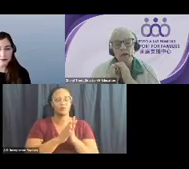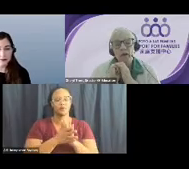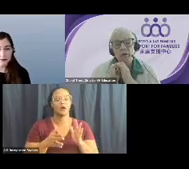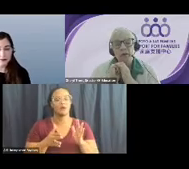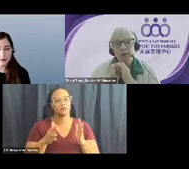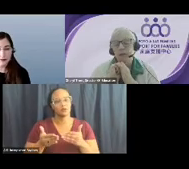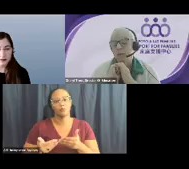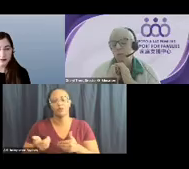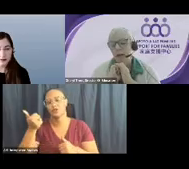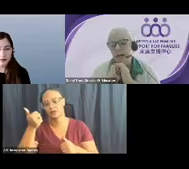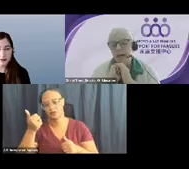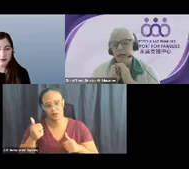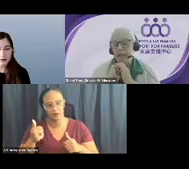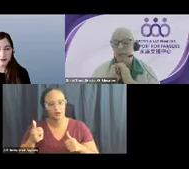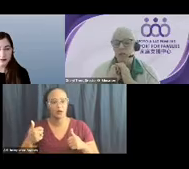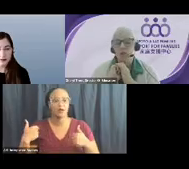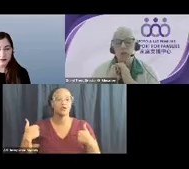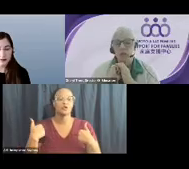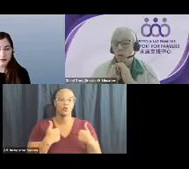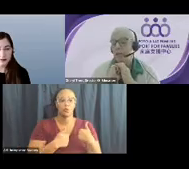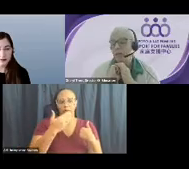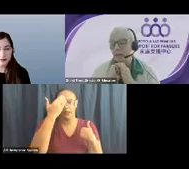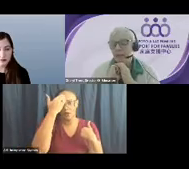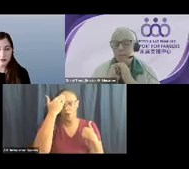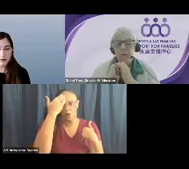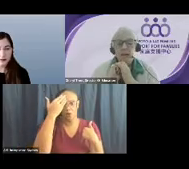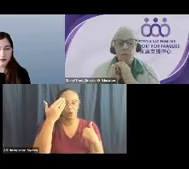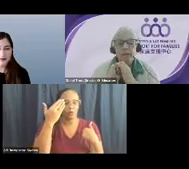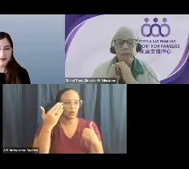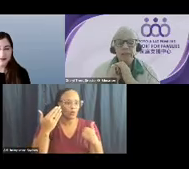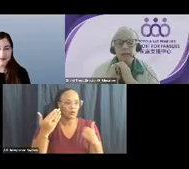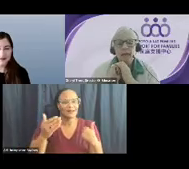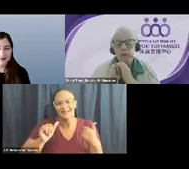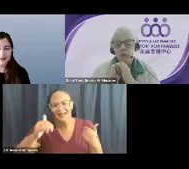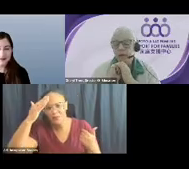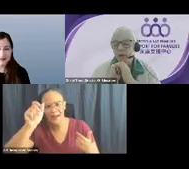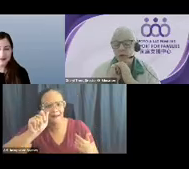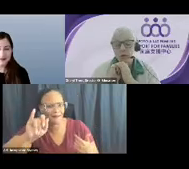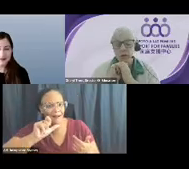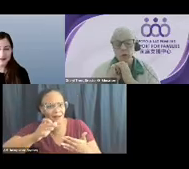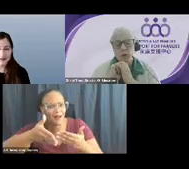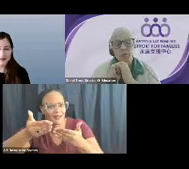translating are not just this is why AI isn't just so easy. uh we need to take into account not just